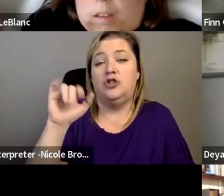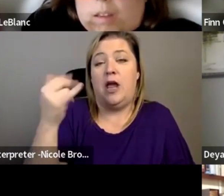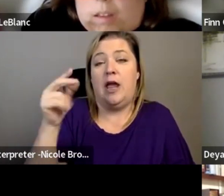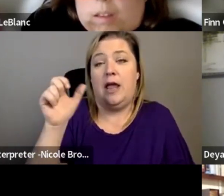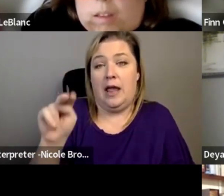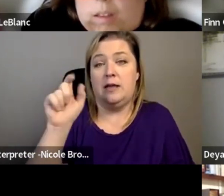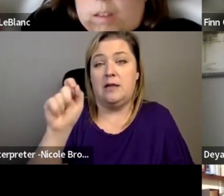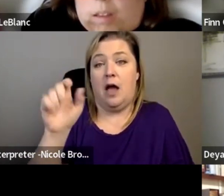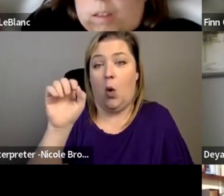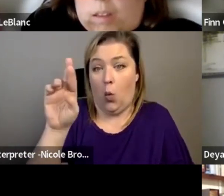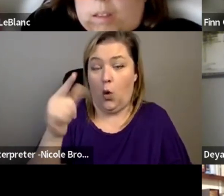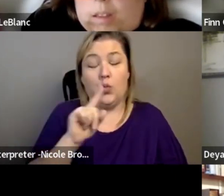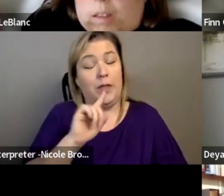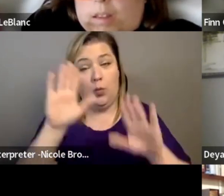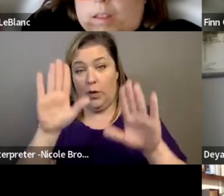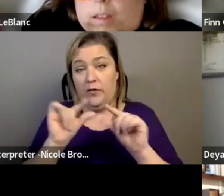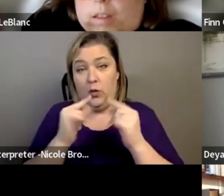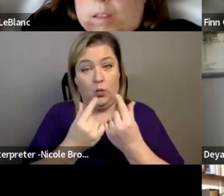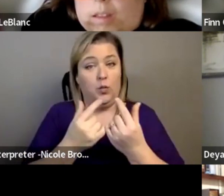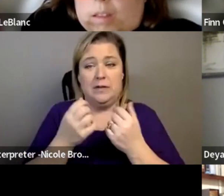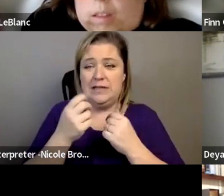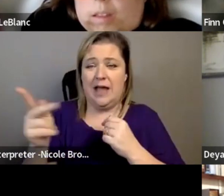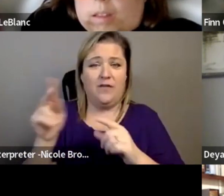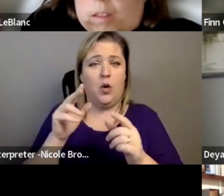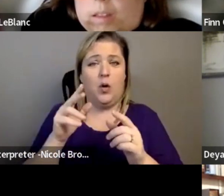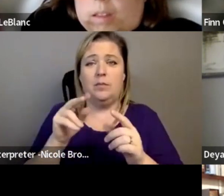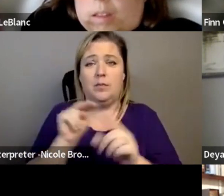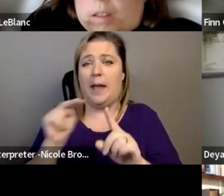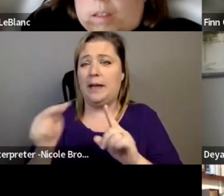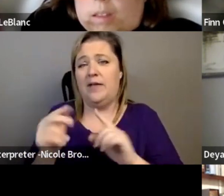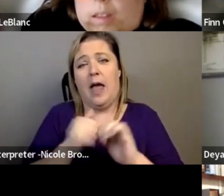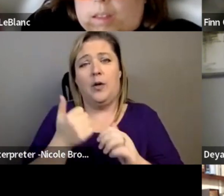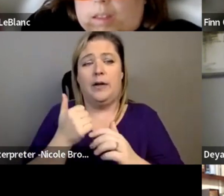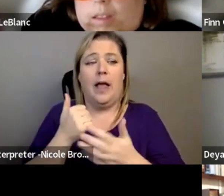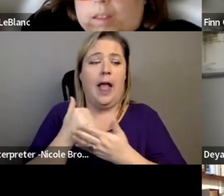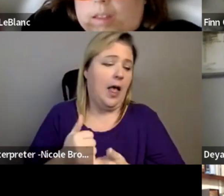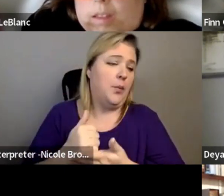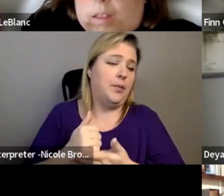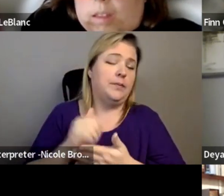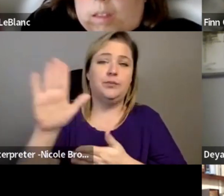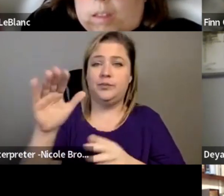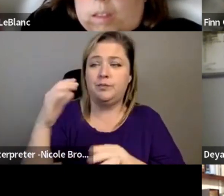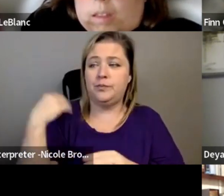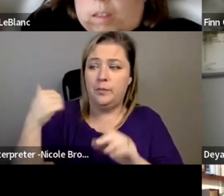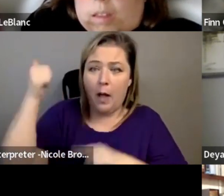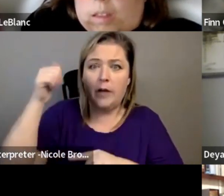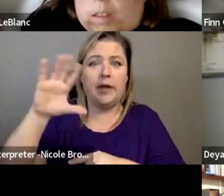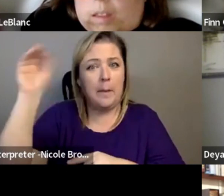them. Again, multiple perspectives here on helping employers understand what your responsibilities are to